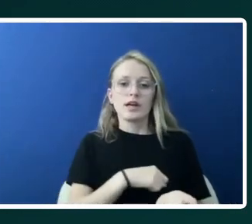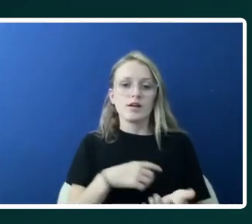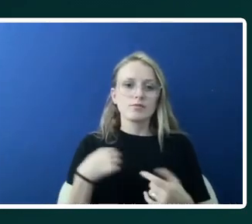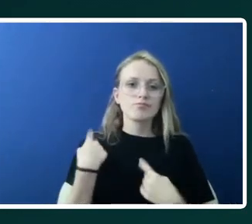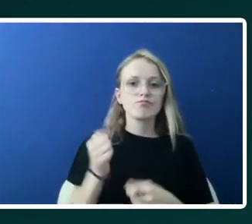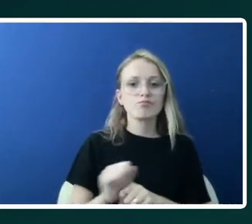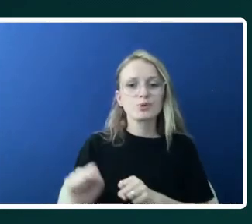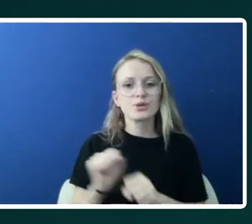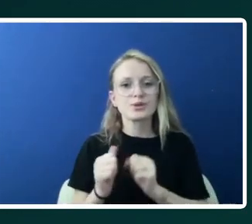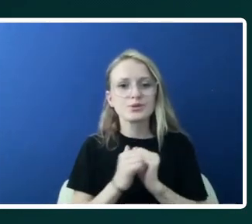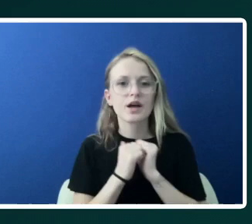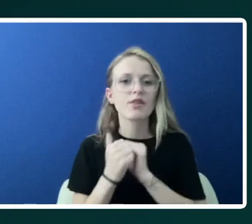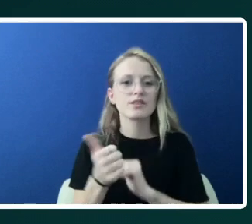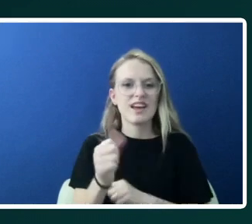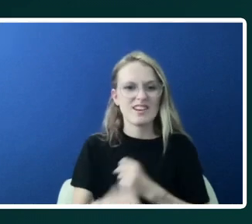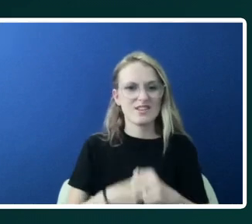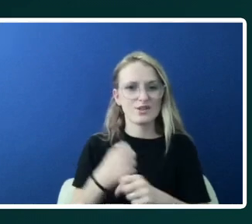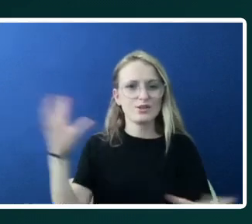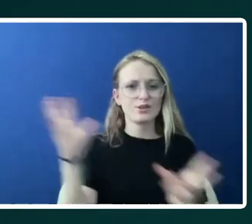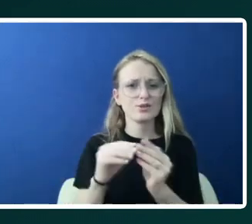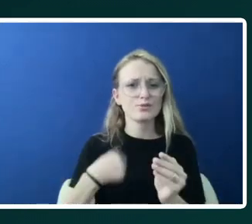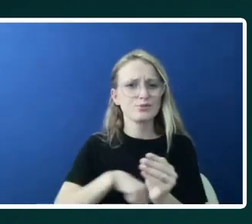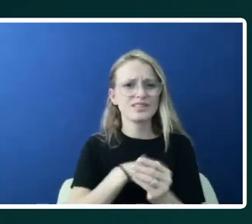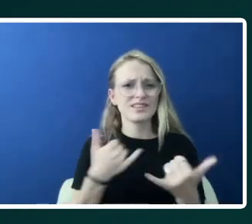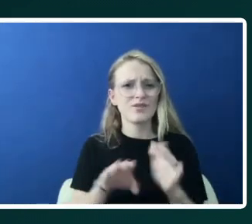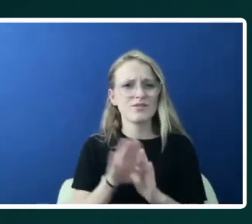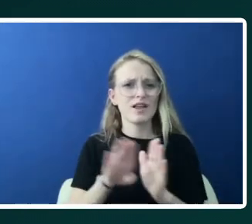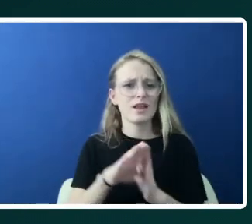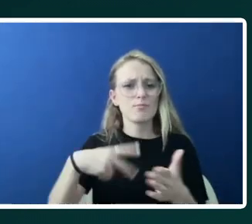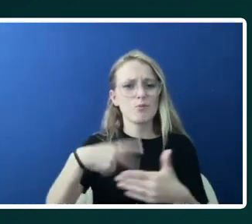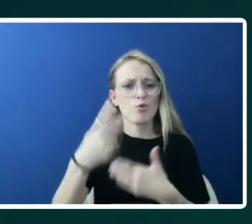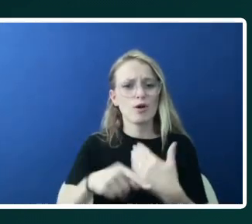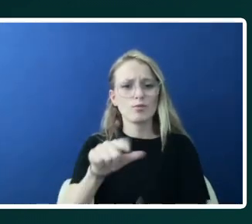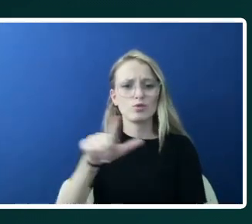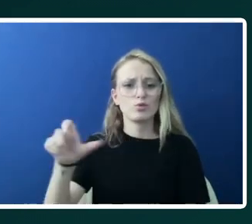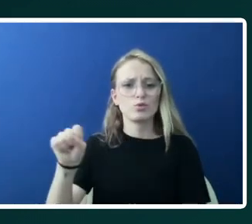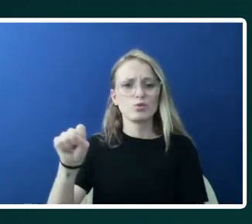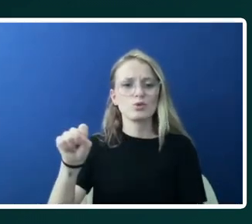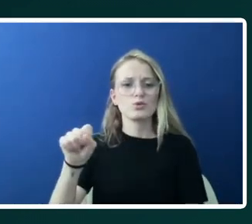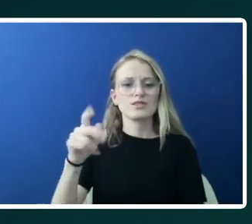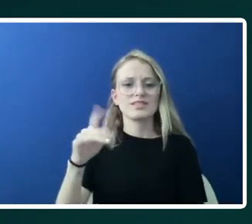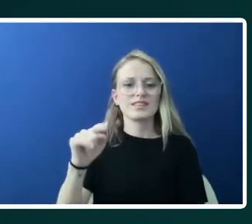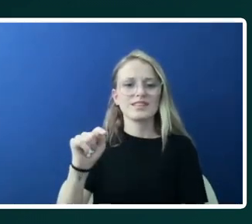we've put them all into a program toolkit. You can find all of this content on the National